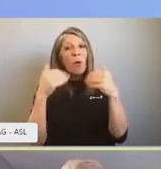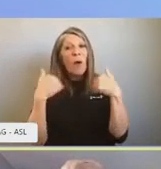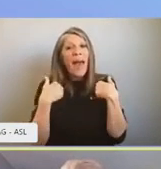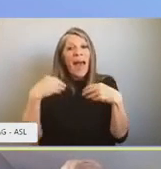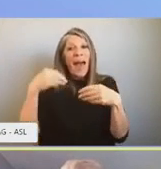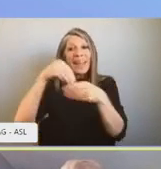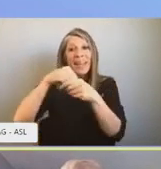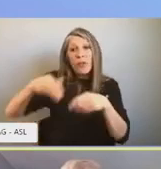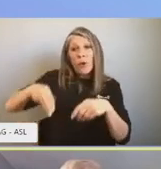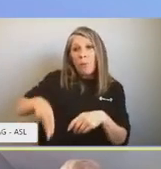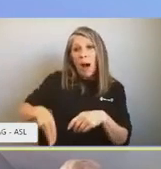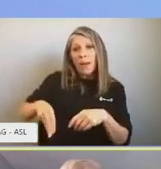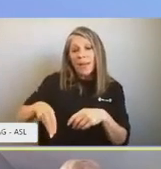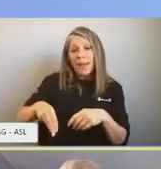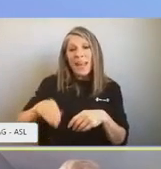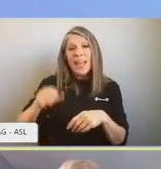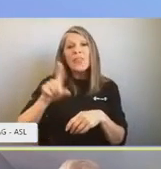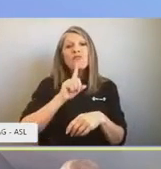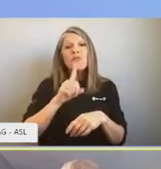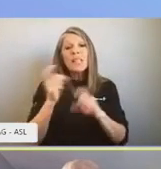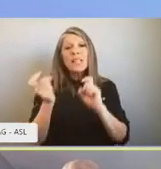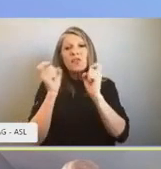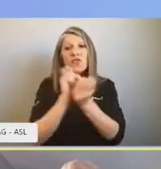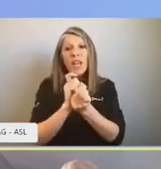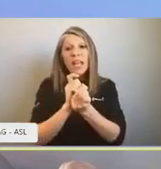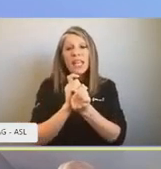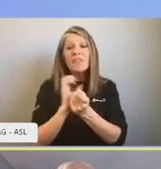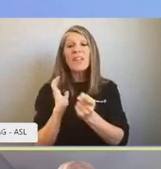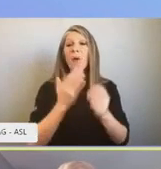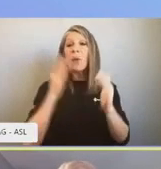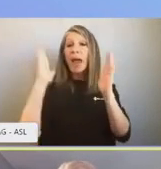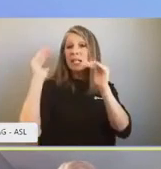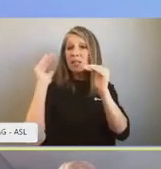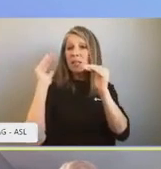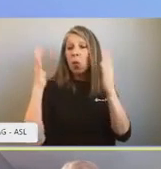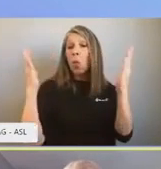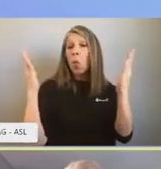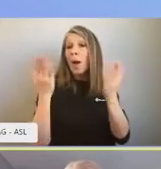expensive assistance technology in your pocket, and it was the same device everyone else had in